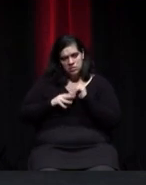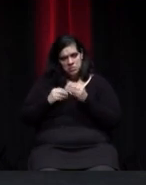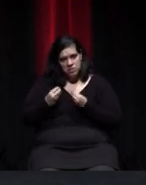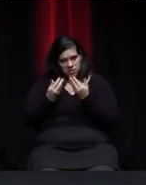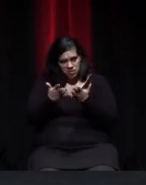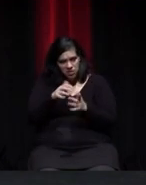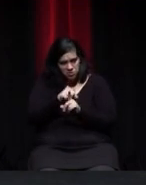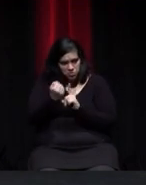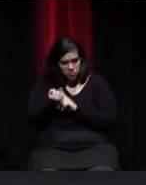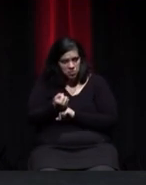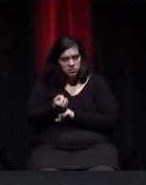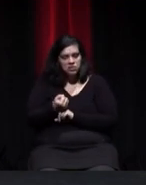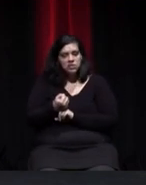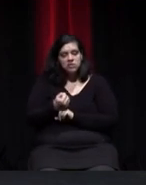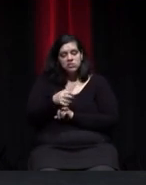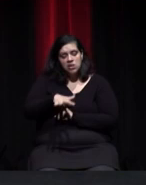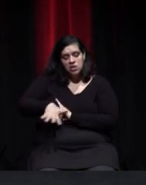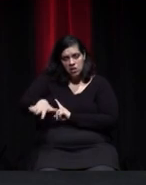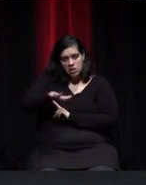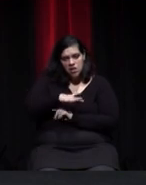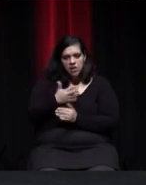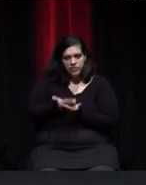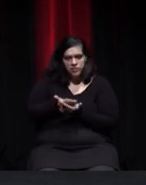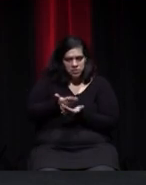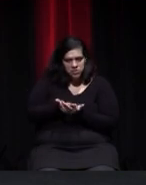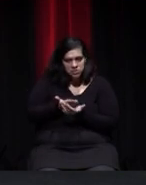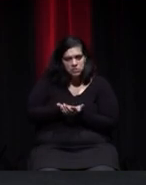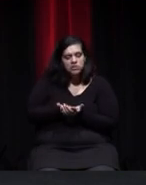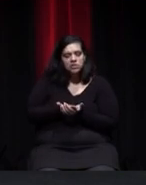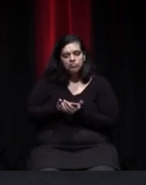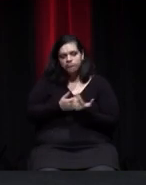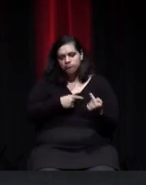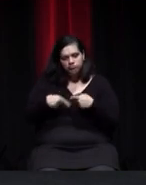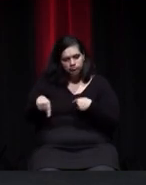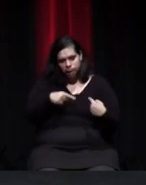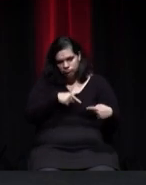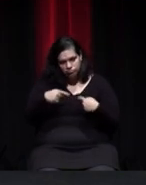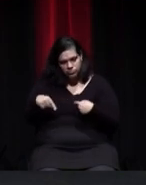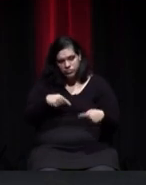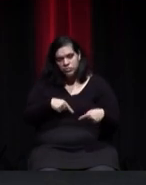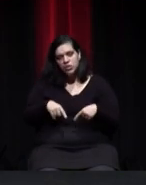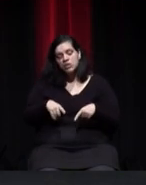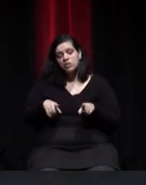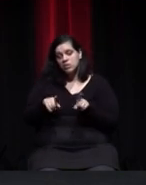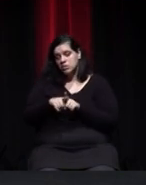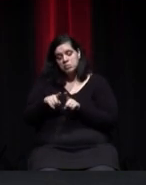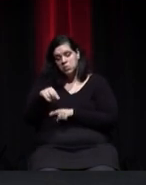when this field of formation is in dispute. It's even worse, there's are a lot of people